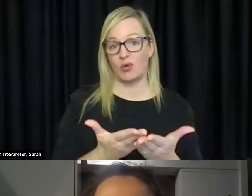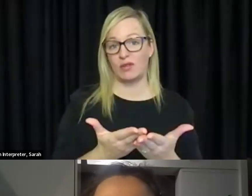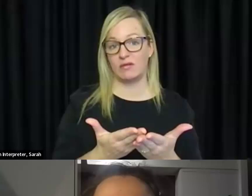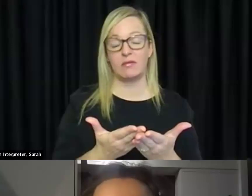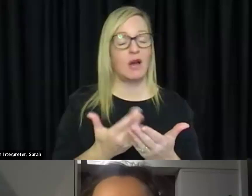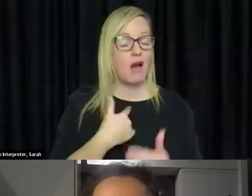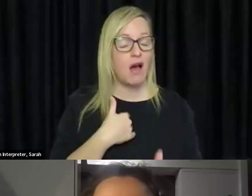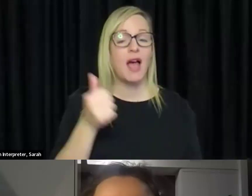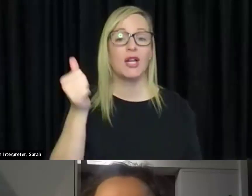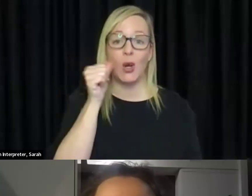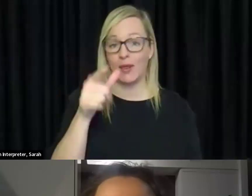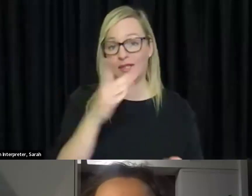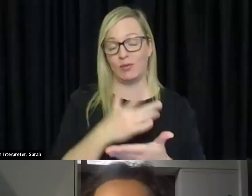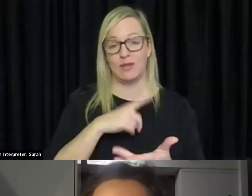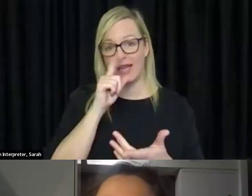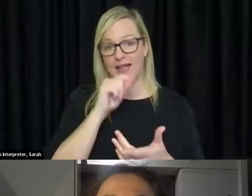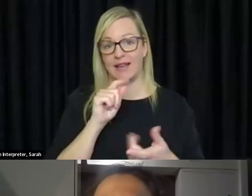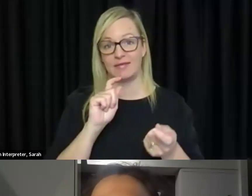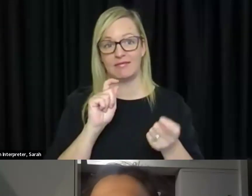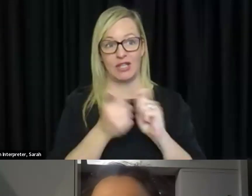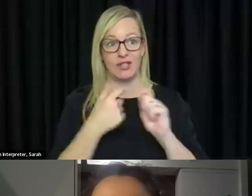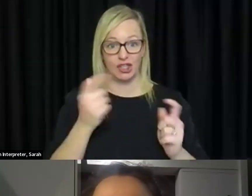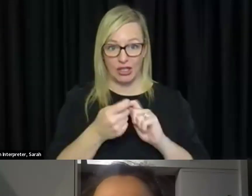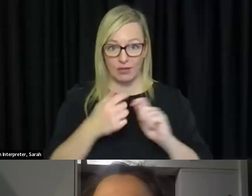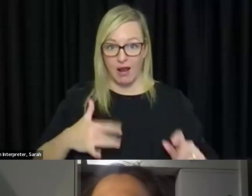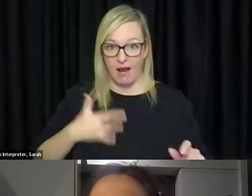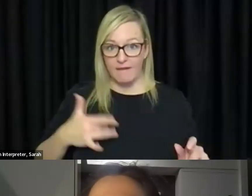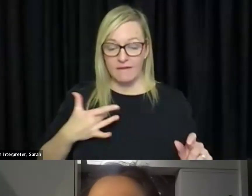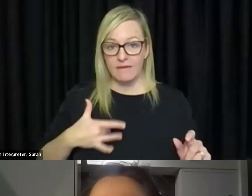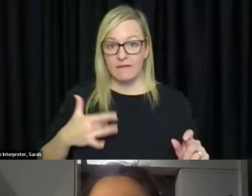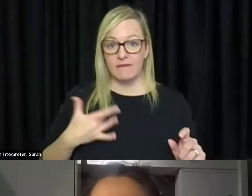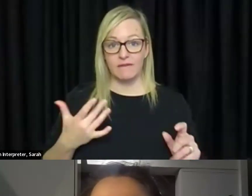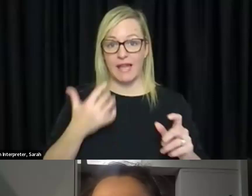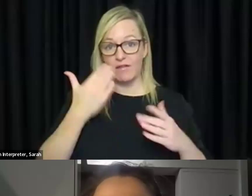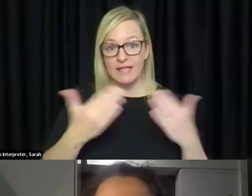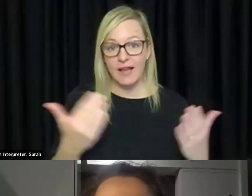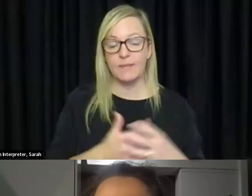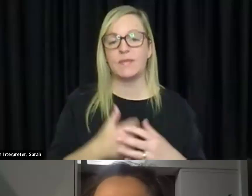and they continue to change mine everyday. When I was growing up with a disabled person